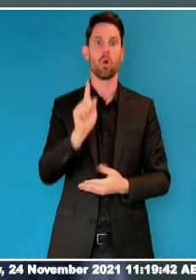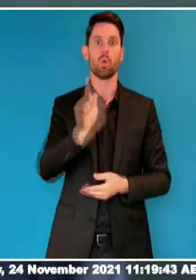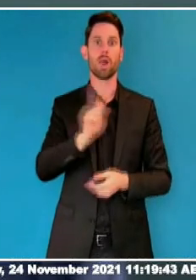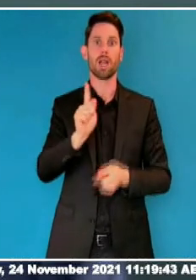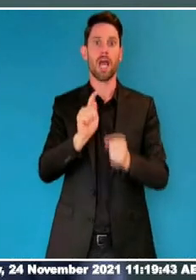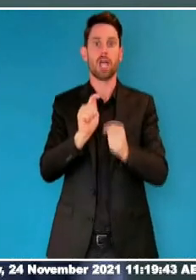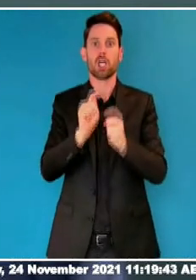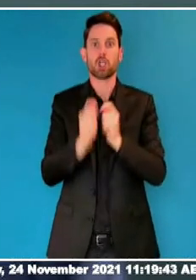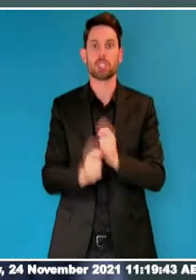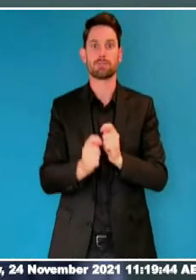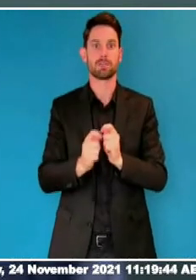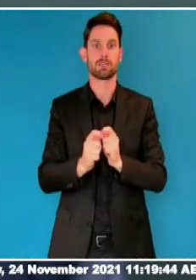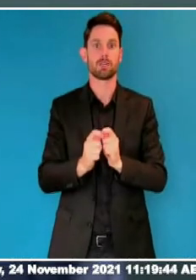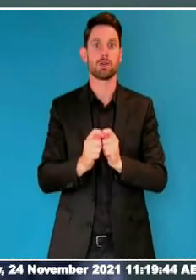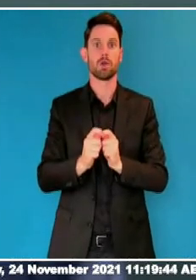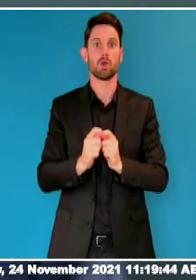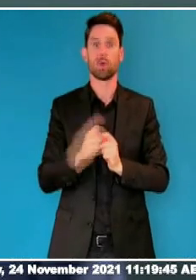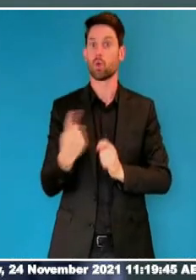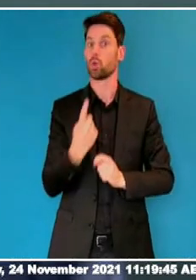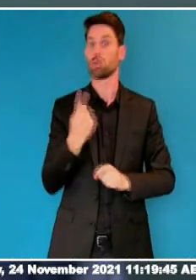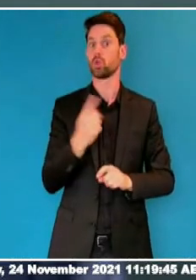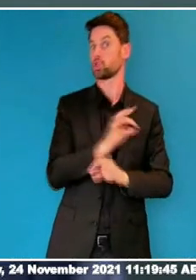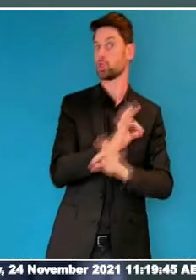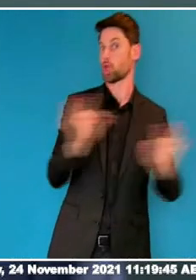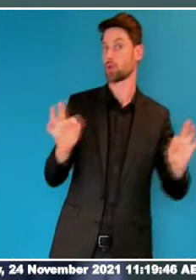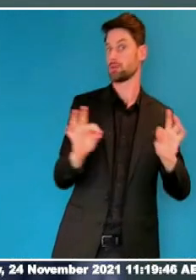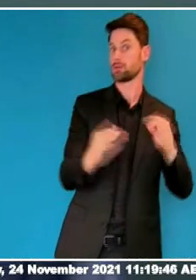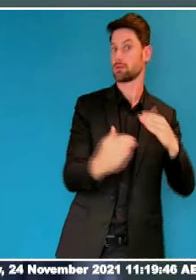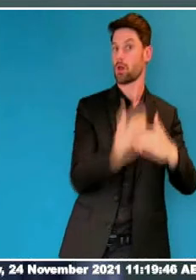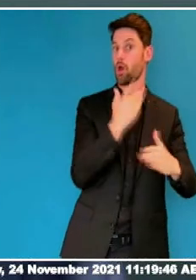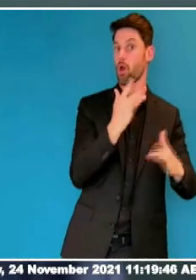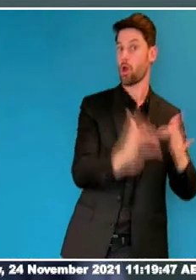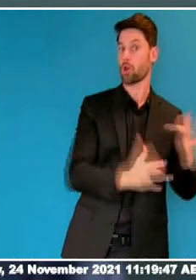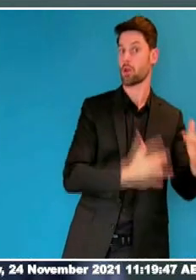individuals that don't enter through the online platform but enter through the support